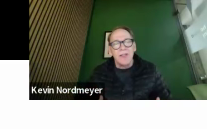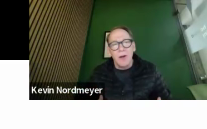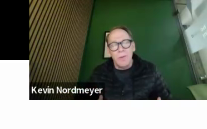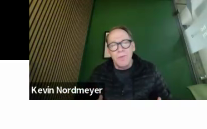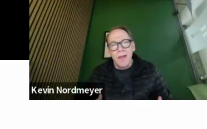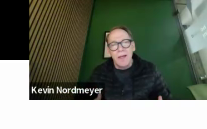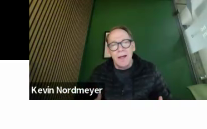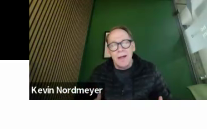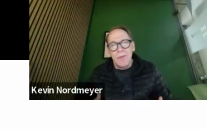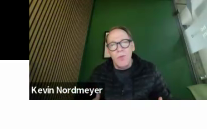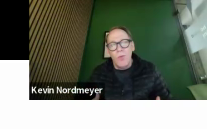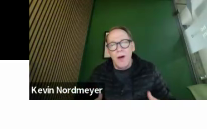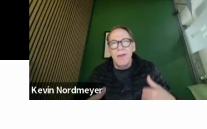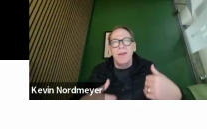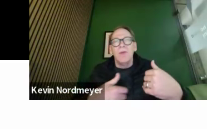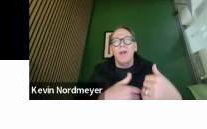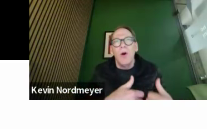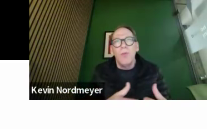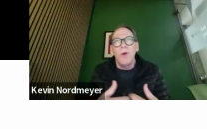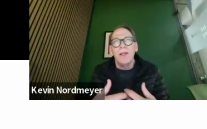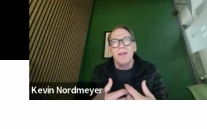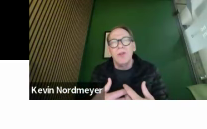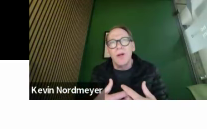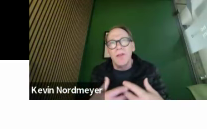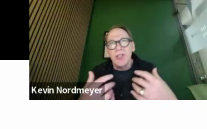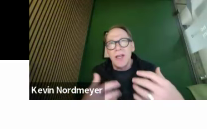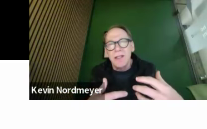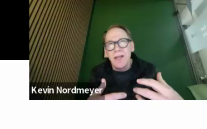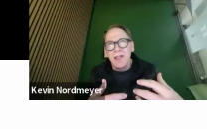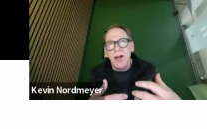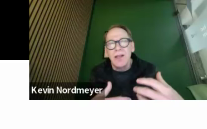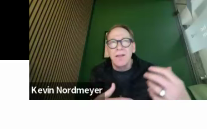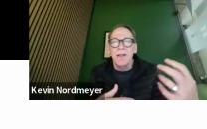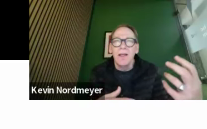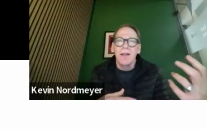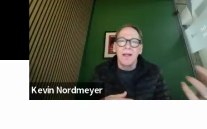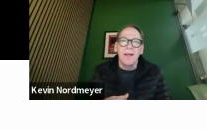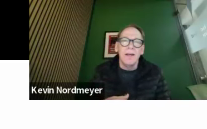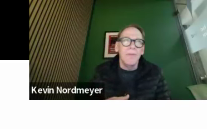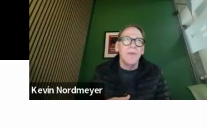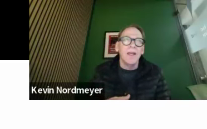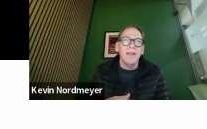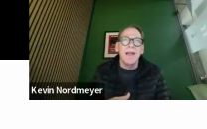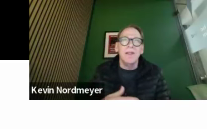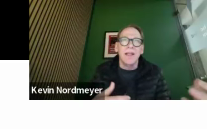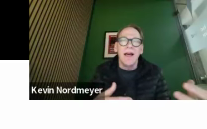And so one thing we hope we leave you with, and Jason touched on it and Daniel